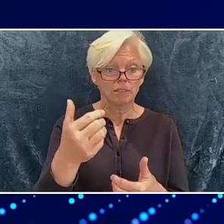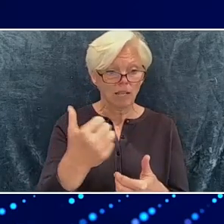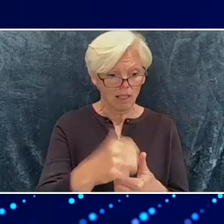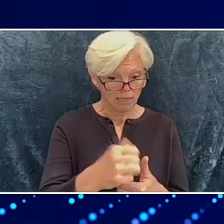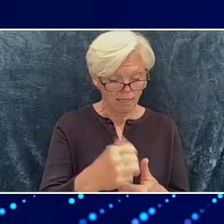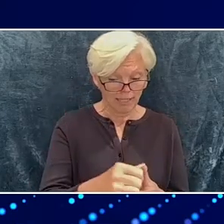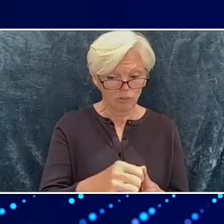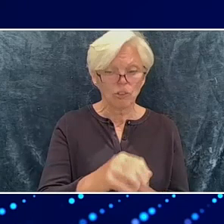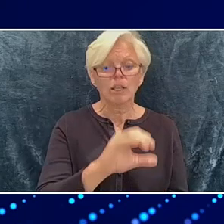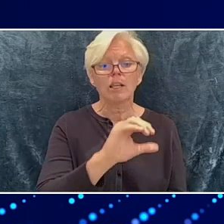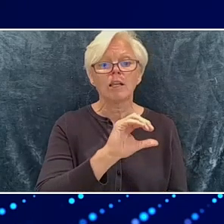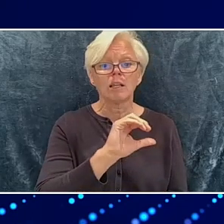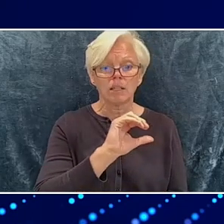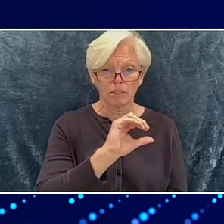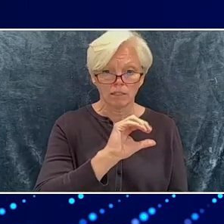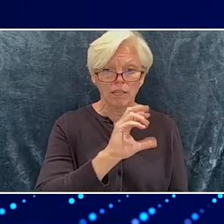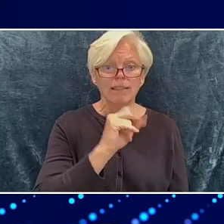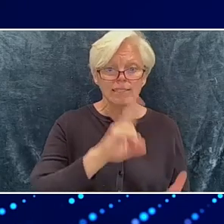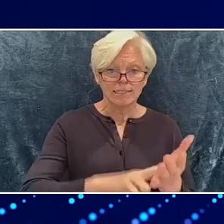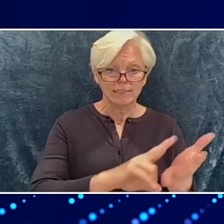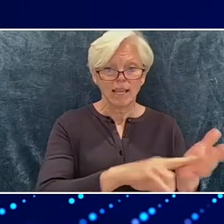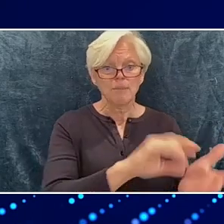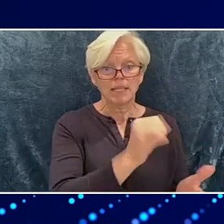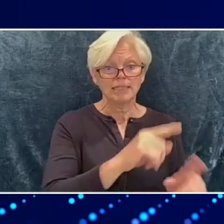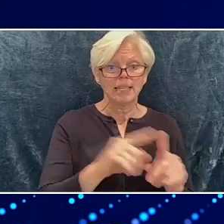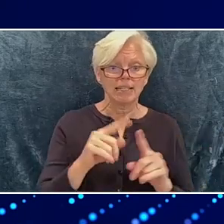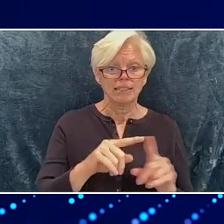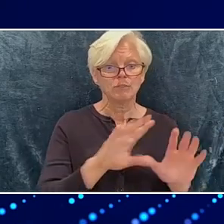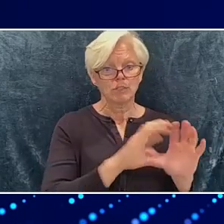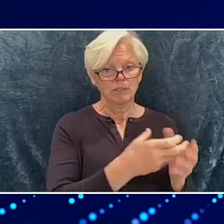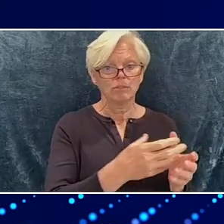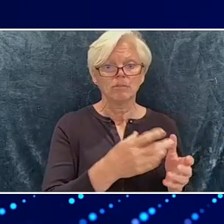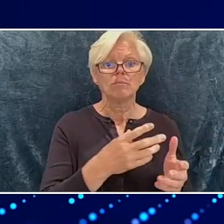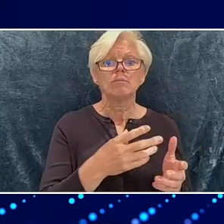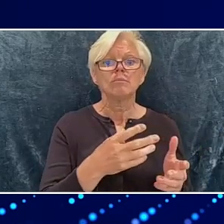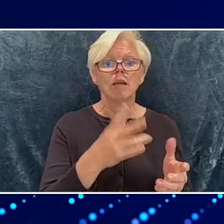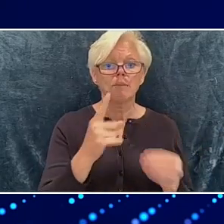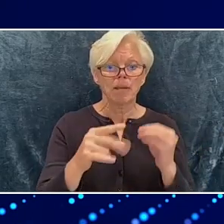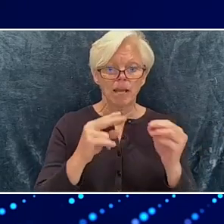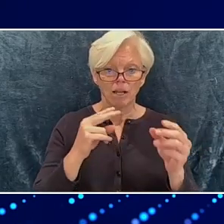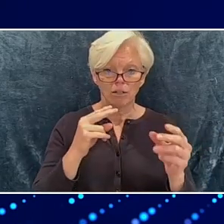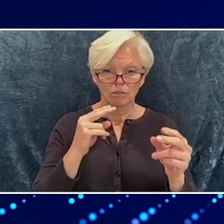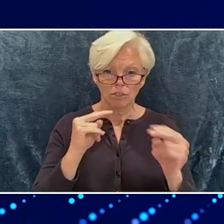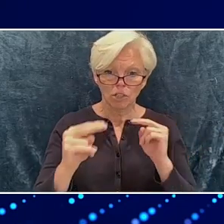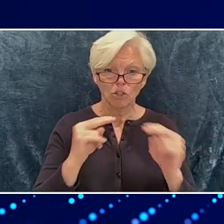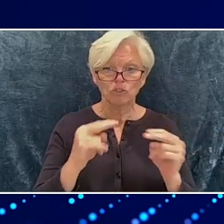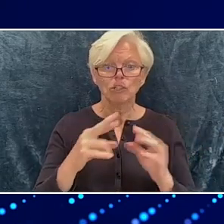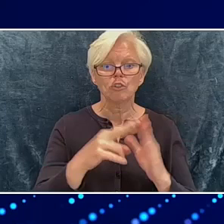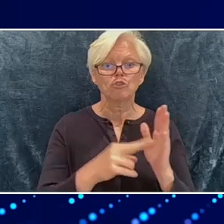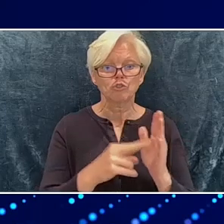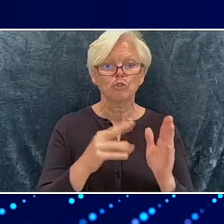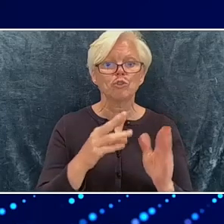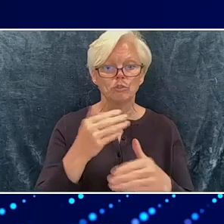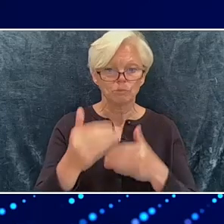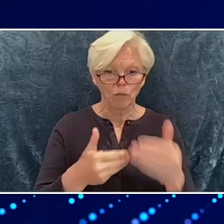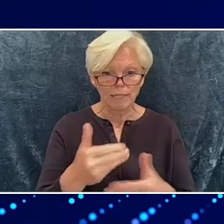entrepreneurs voicing support of this negotiating rulemaking process and united in opposition to inclusive access and